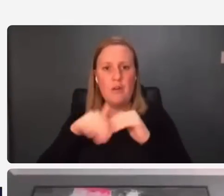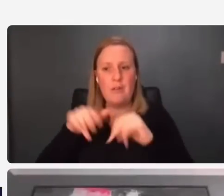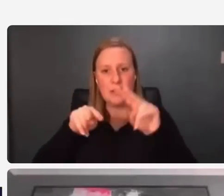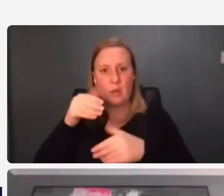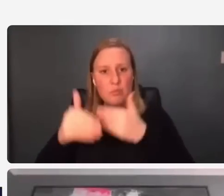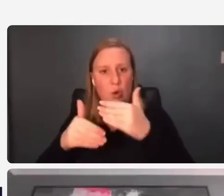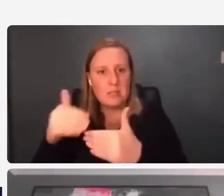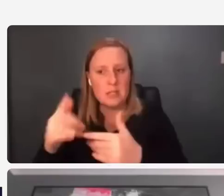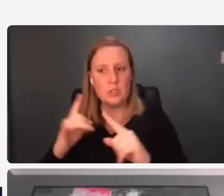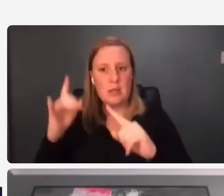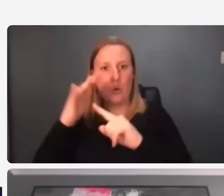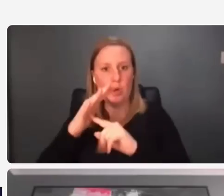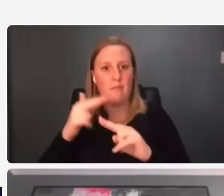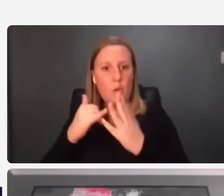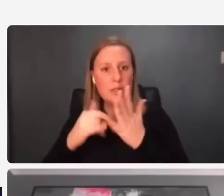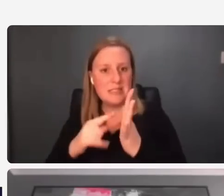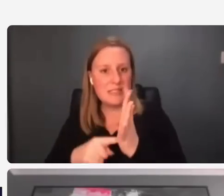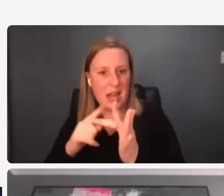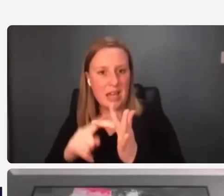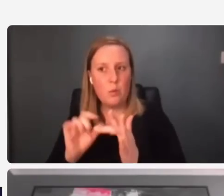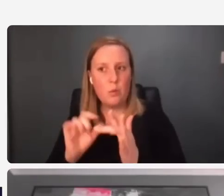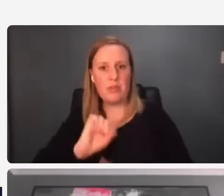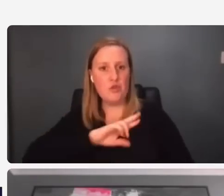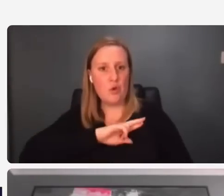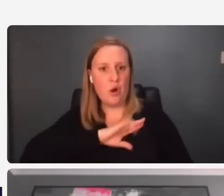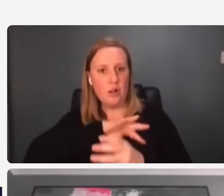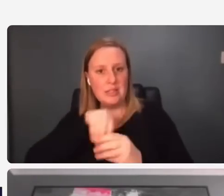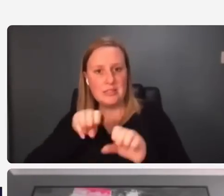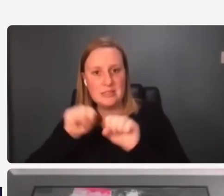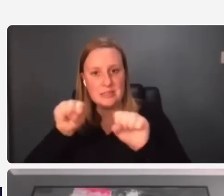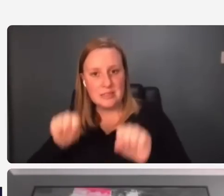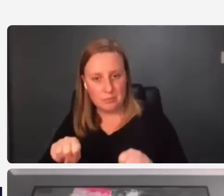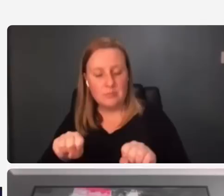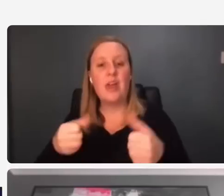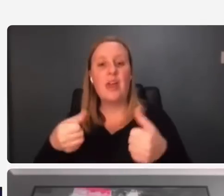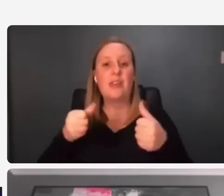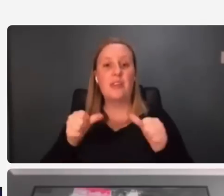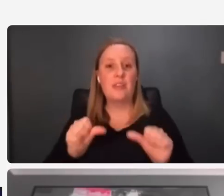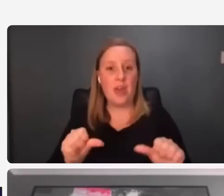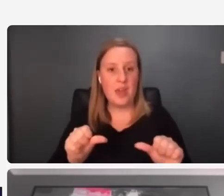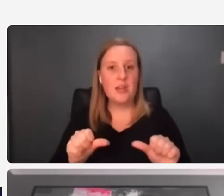what they see as their role in the system, and out of that then I expect that Minister Butler will ask me